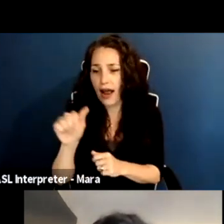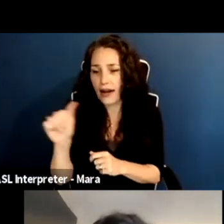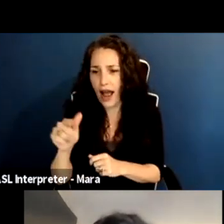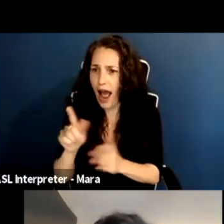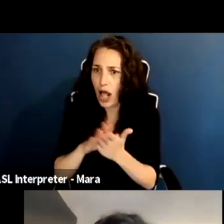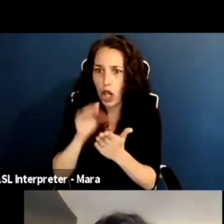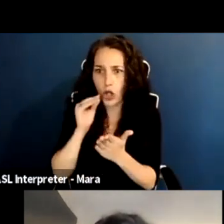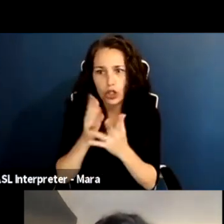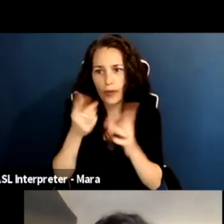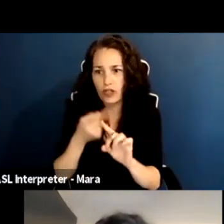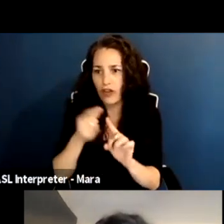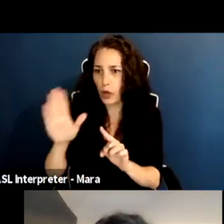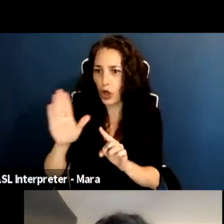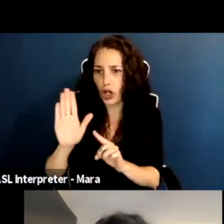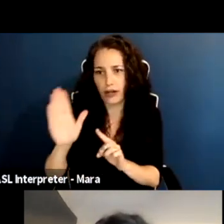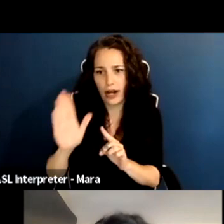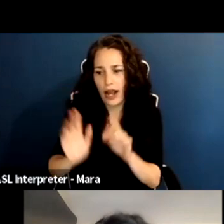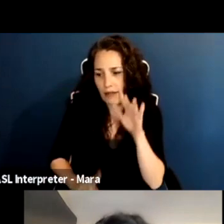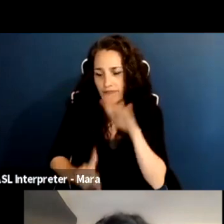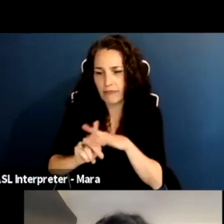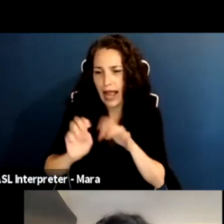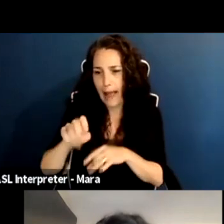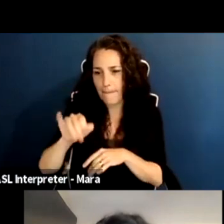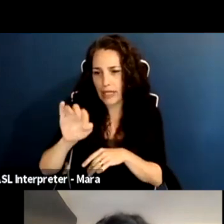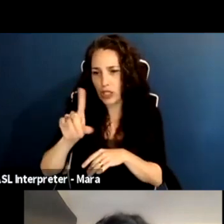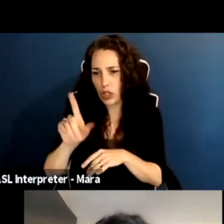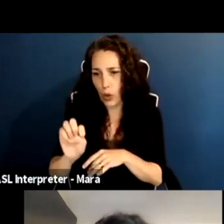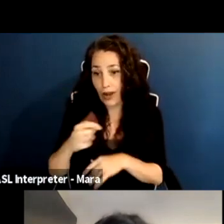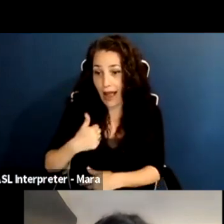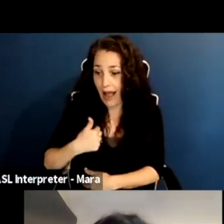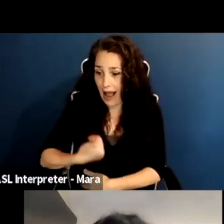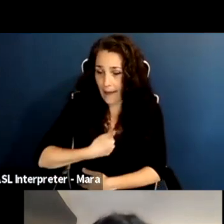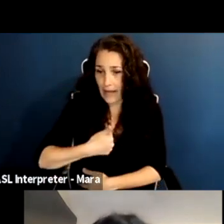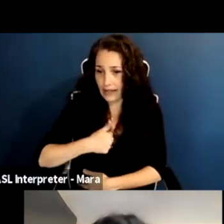I realized I'm a Latina but there's so much I don't know about Puerto Rico.